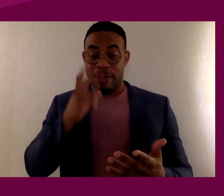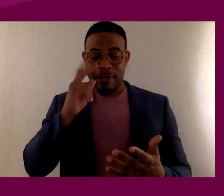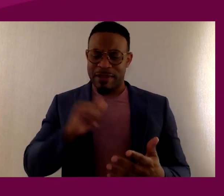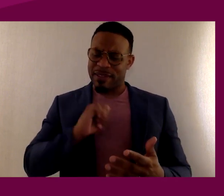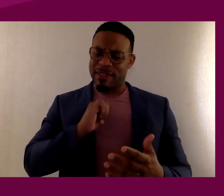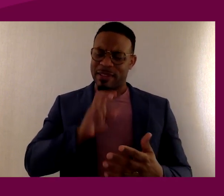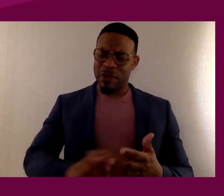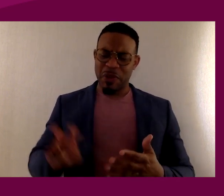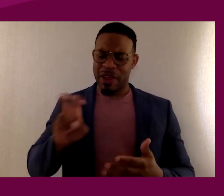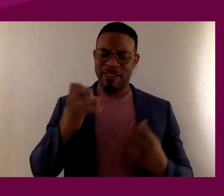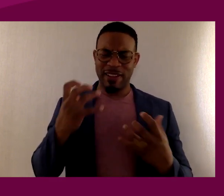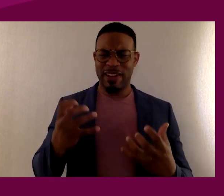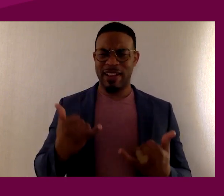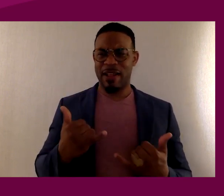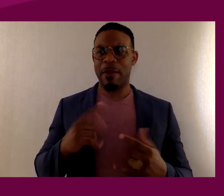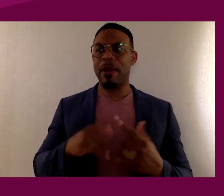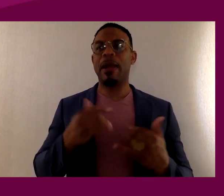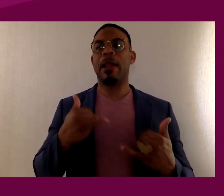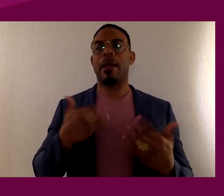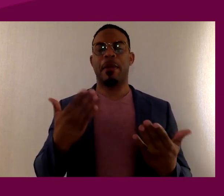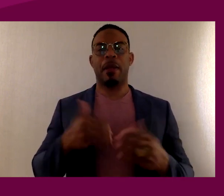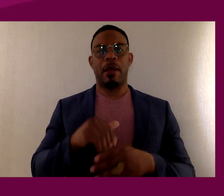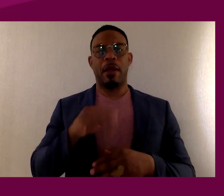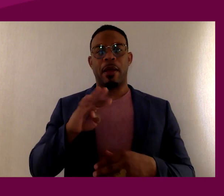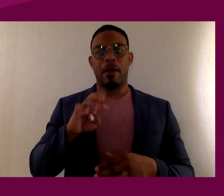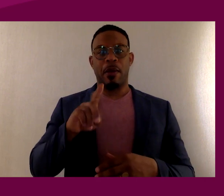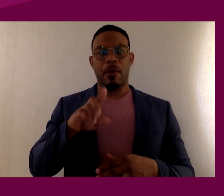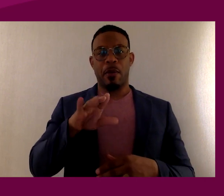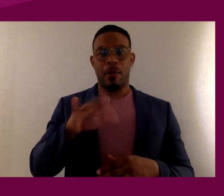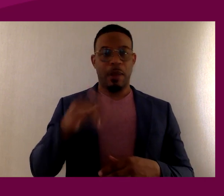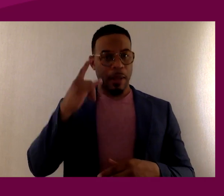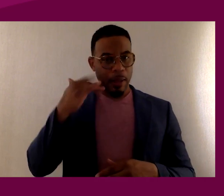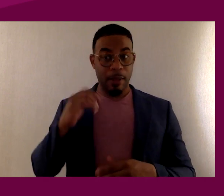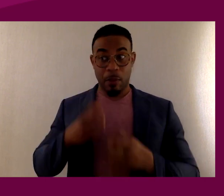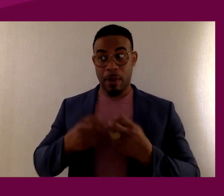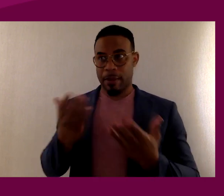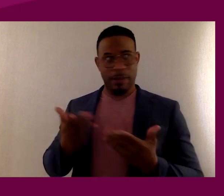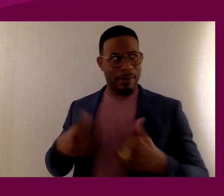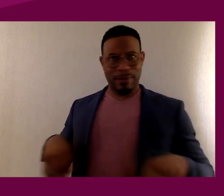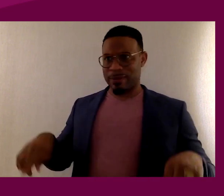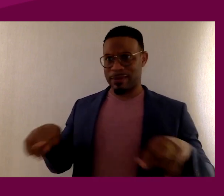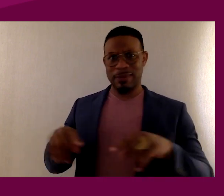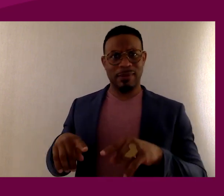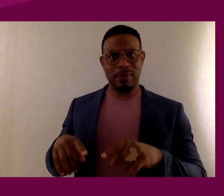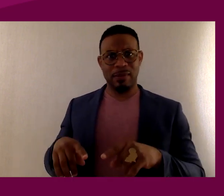problems continue. I don't see myself traveling now, but now I'm here in Berkeley. There are